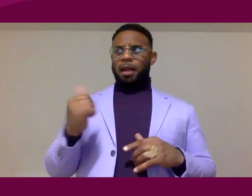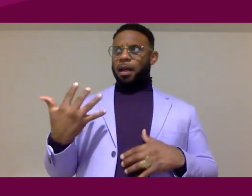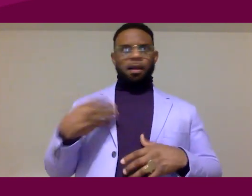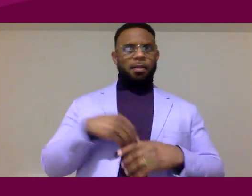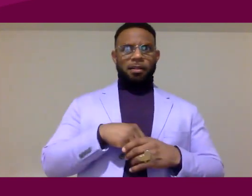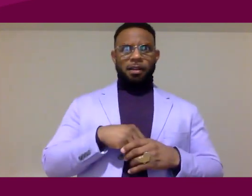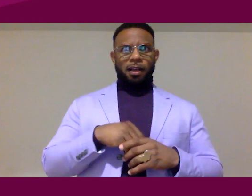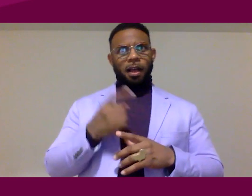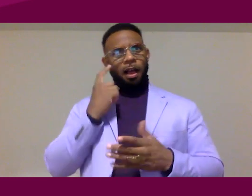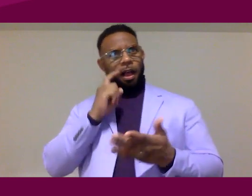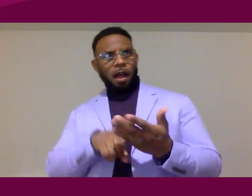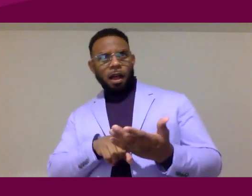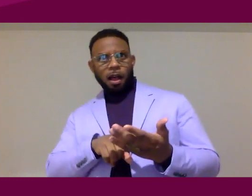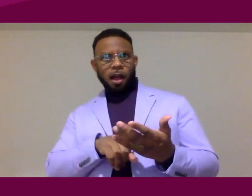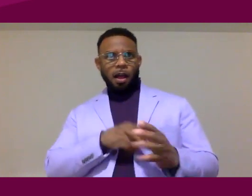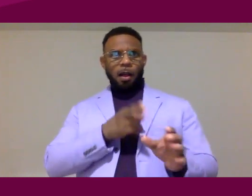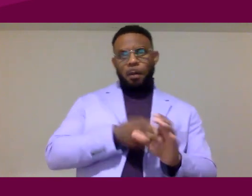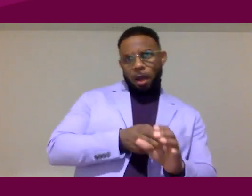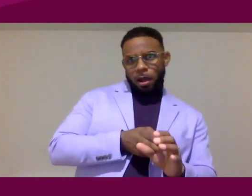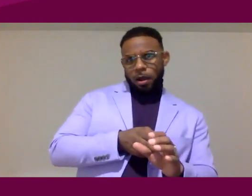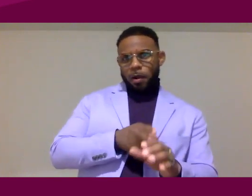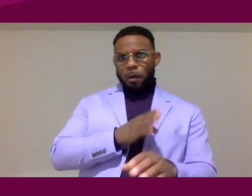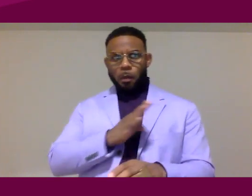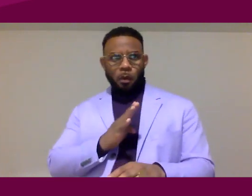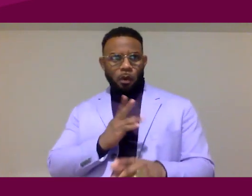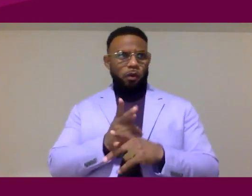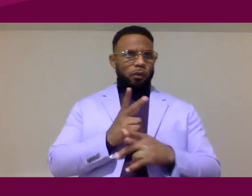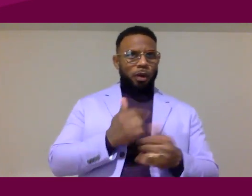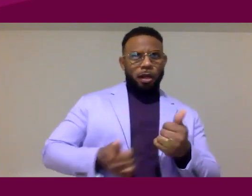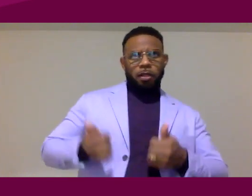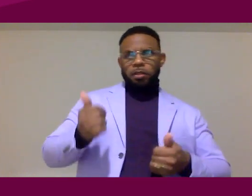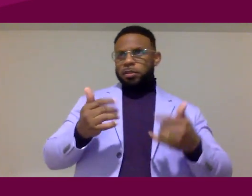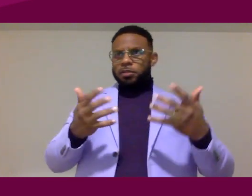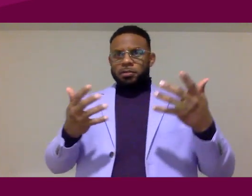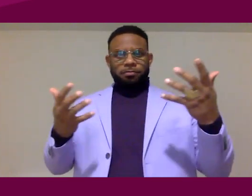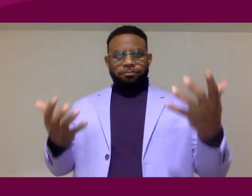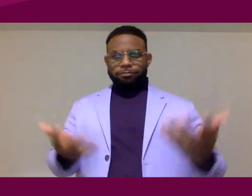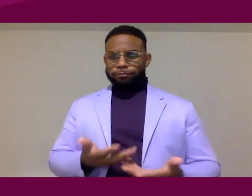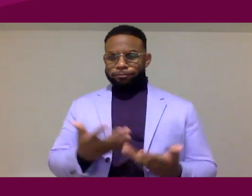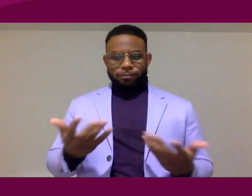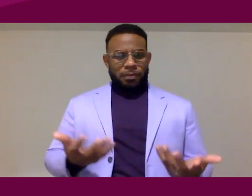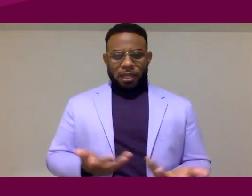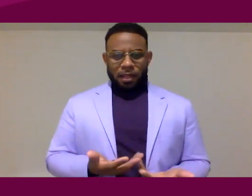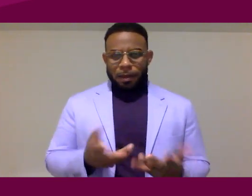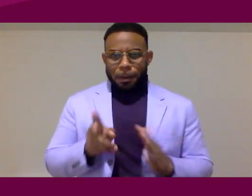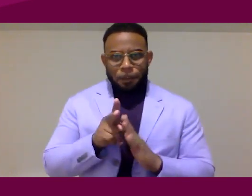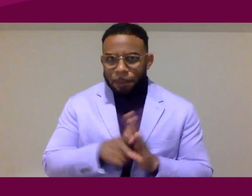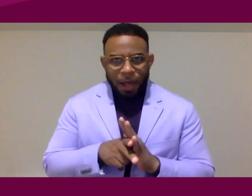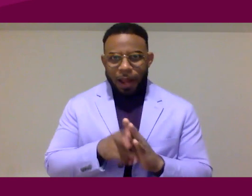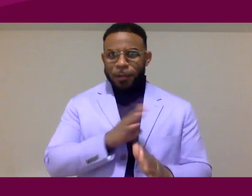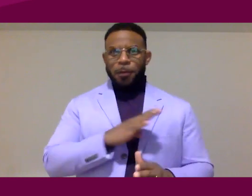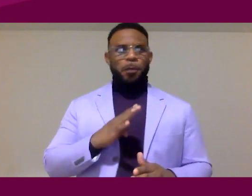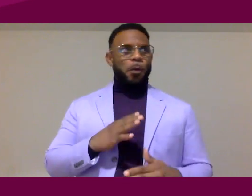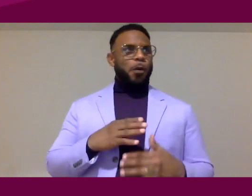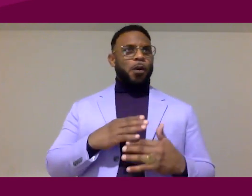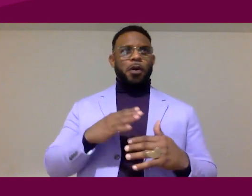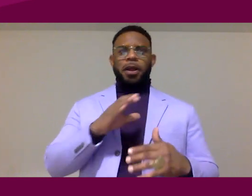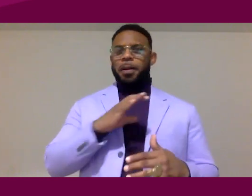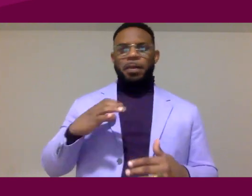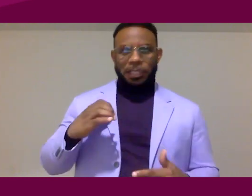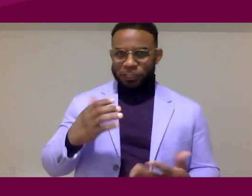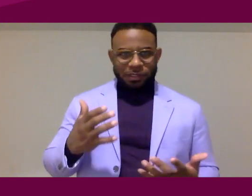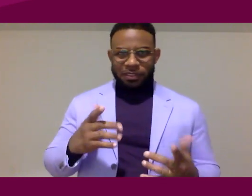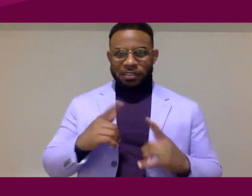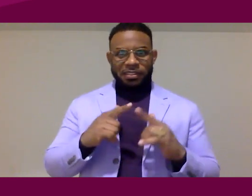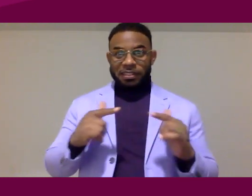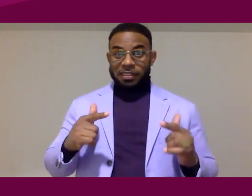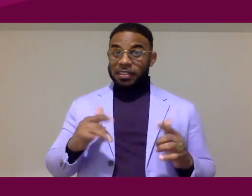to observe meetings of Boards of Supervisors, of policy boards, commissions that make policy